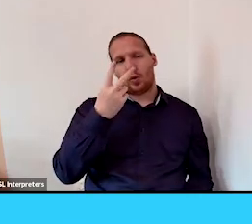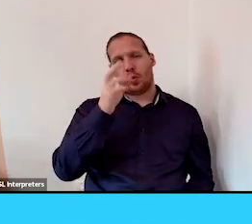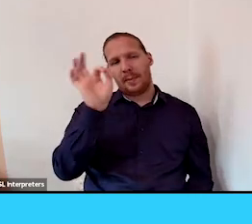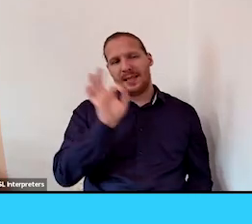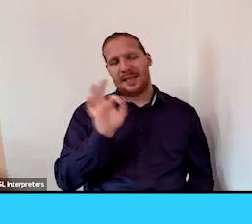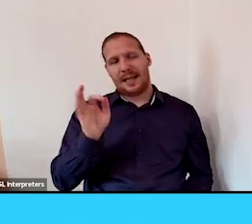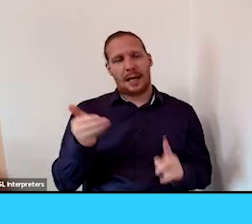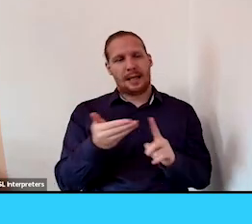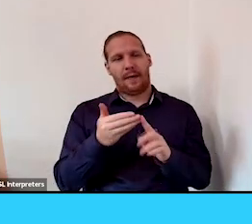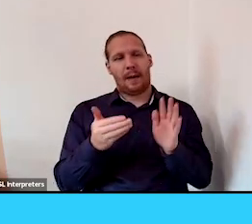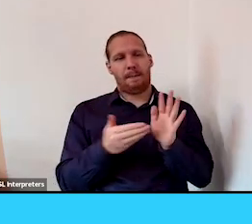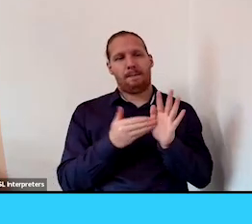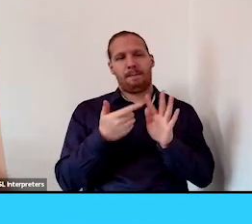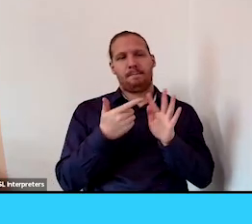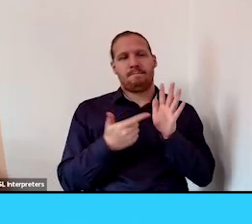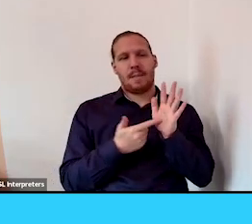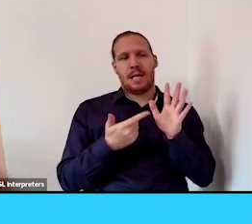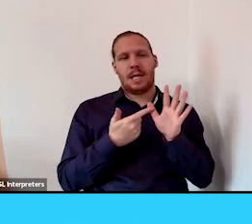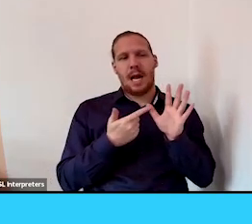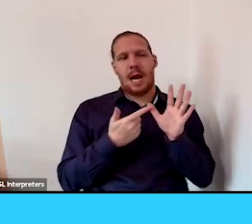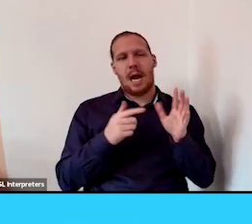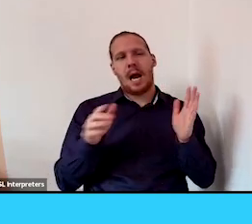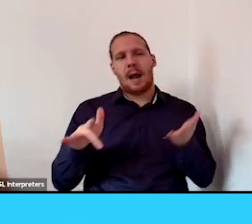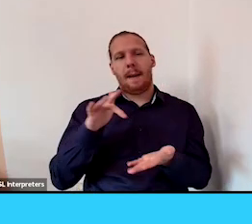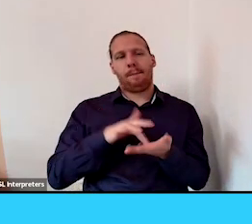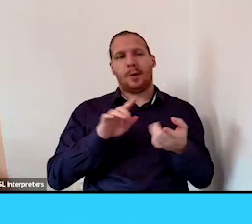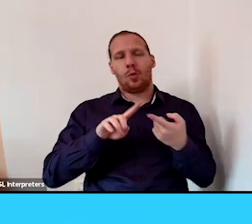American, or African, and approximately 1% identified as other.